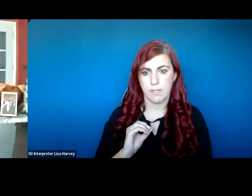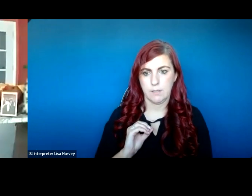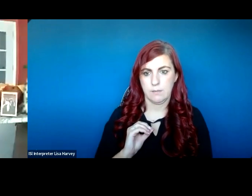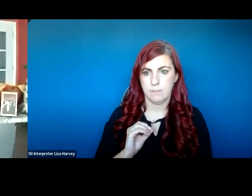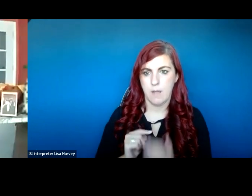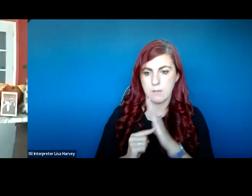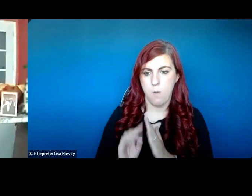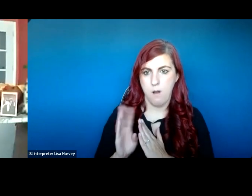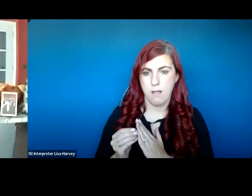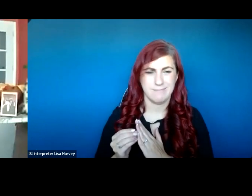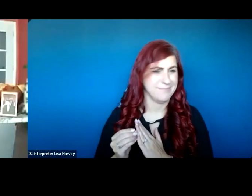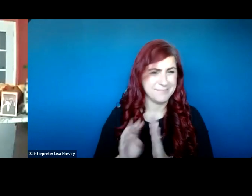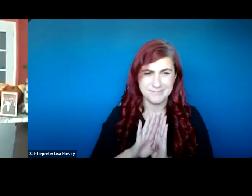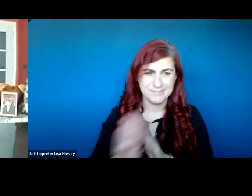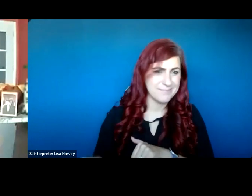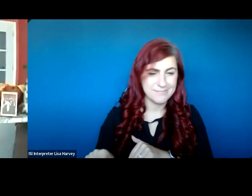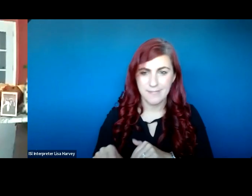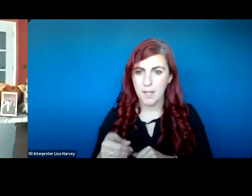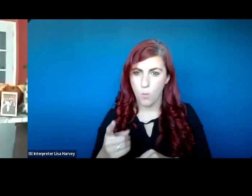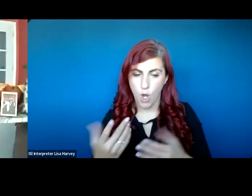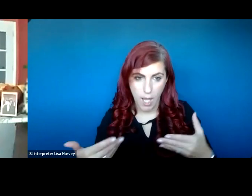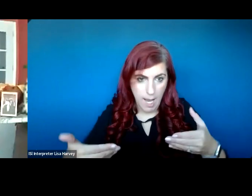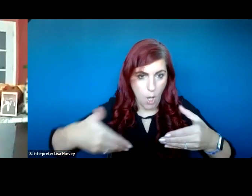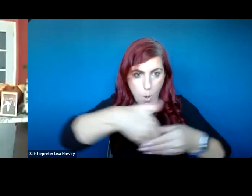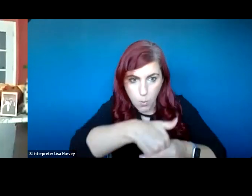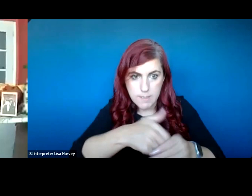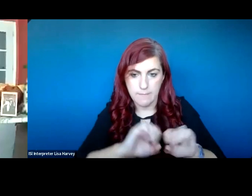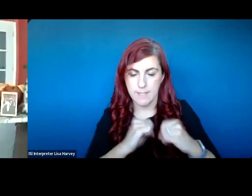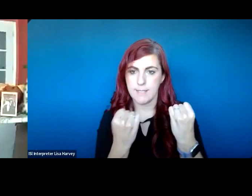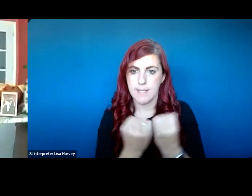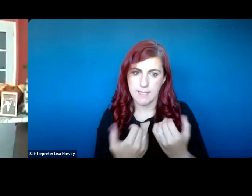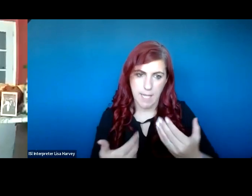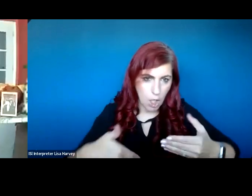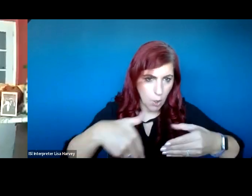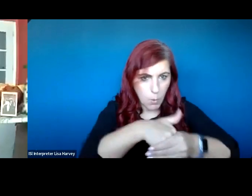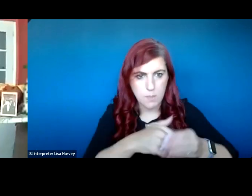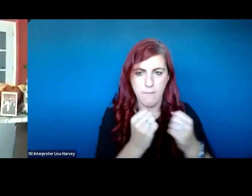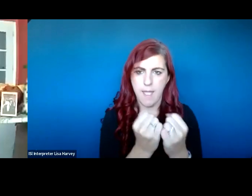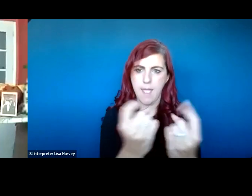That's the way I look at it. We're inclusive in this society, everybody should be there.